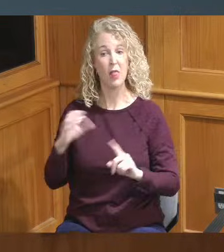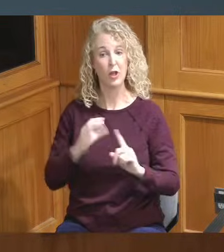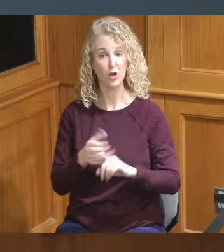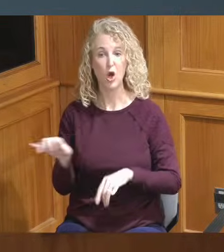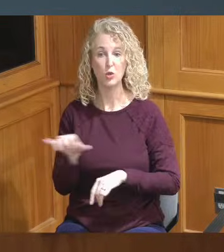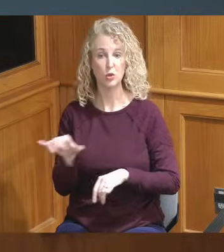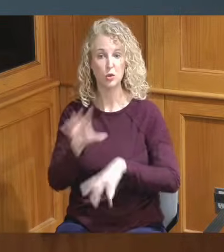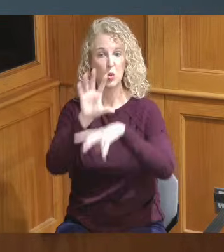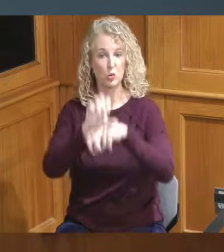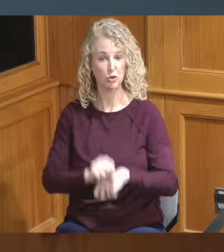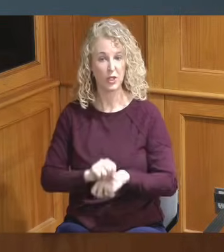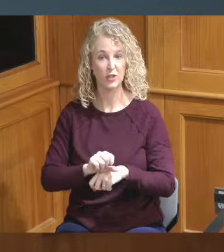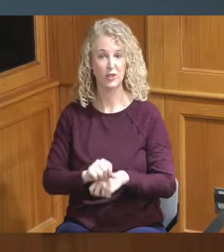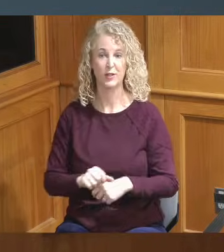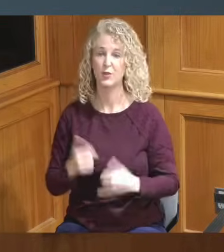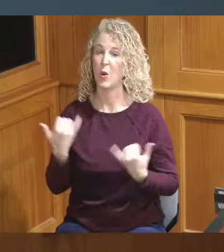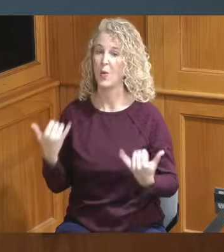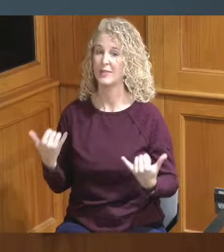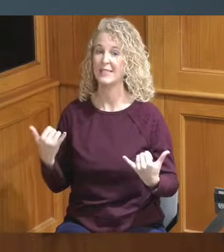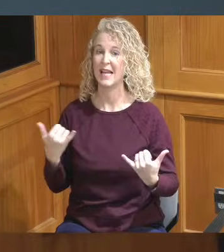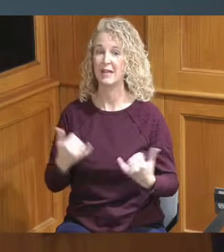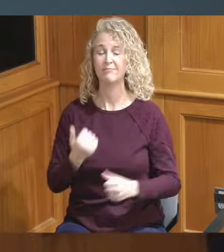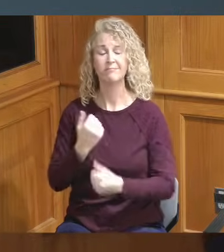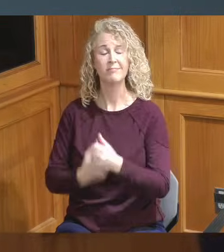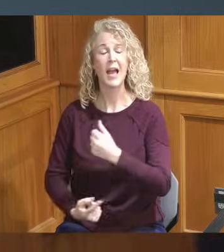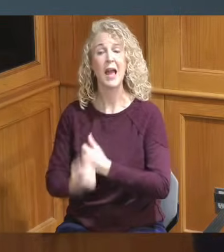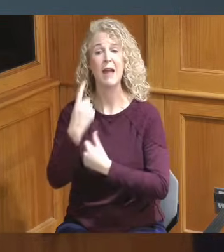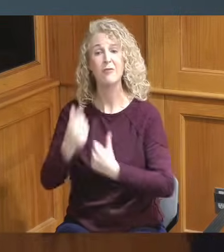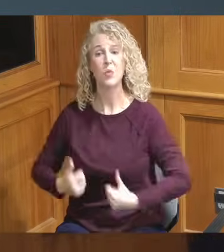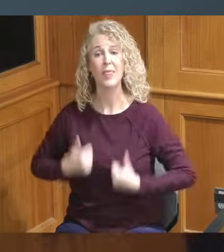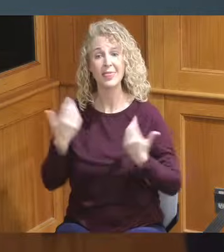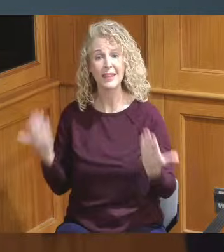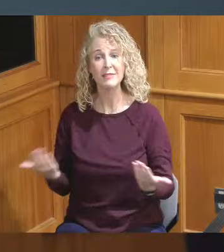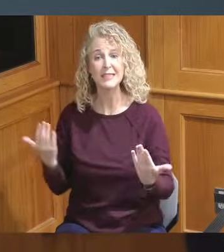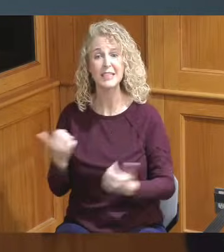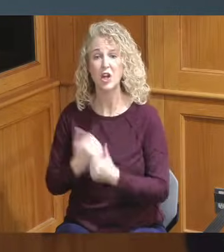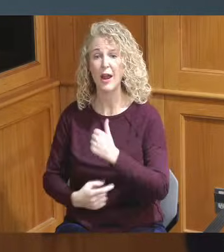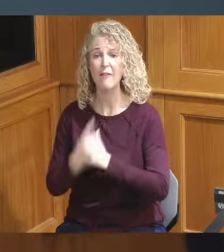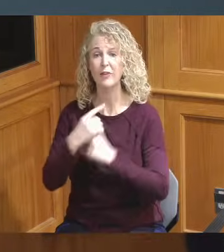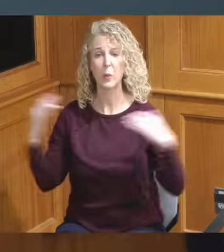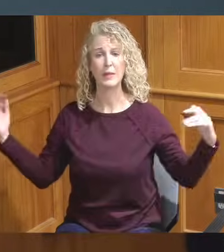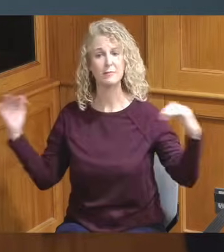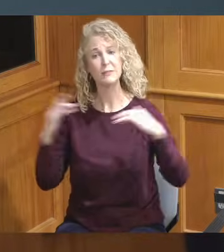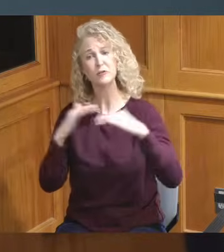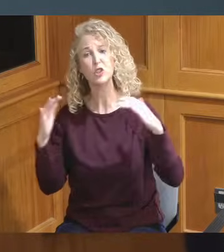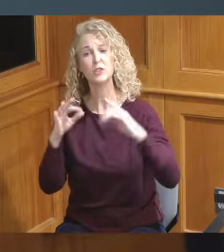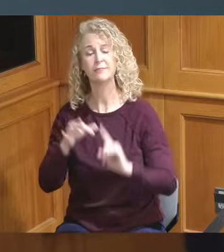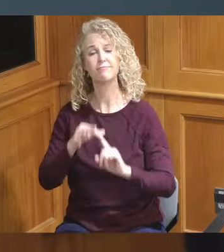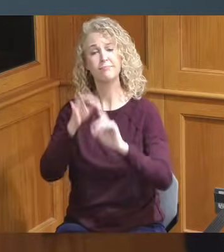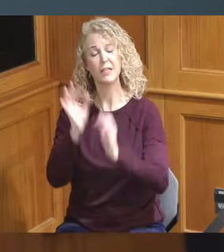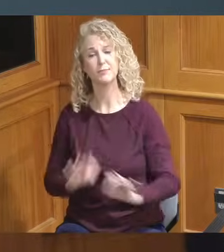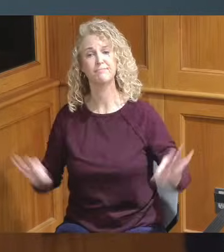traditions. So we're acknowledging everyone who is different, special, important. And so you'll